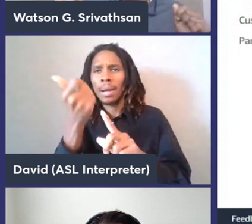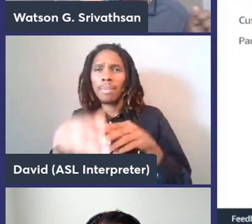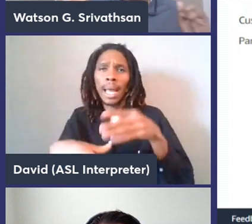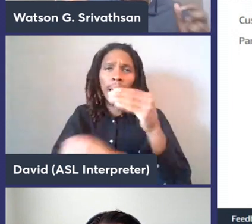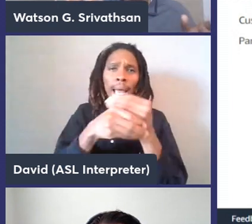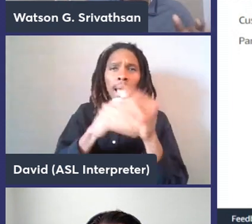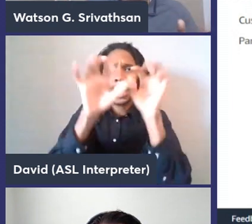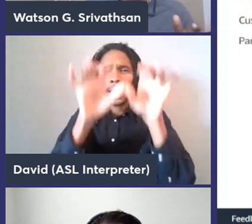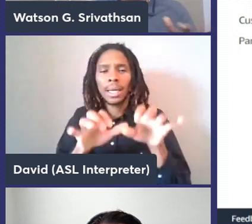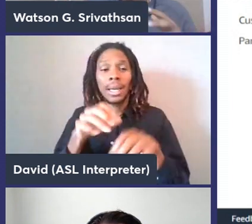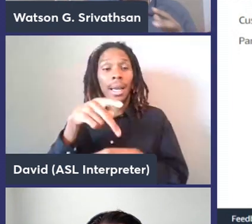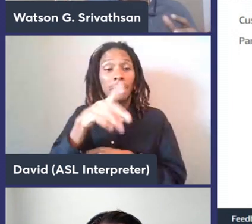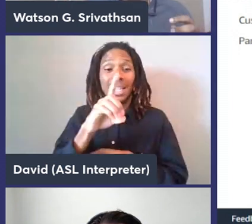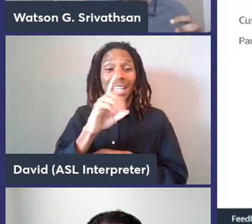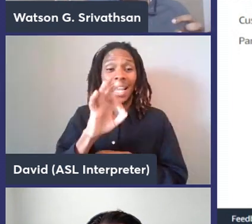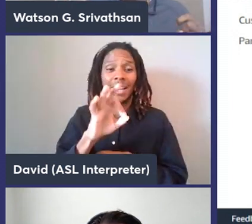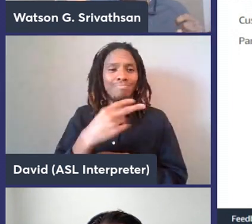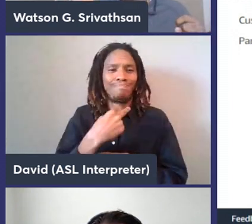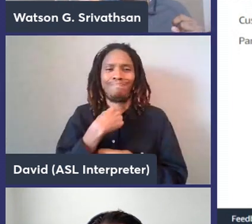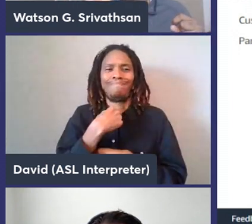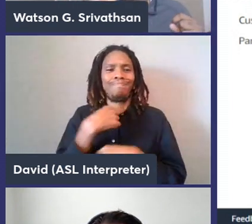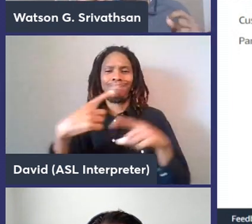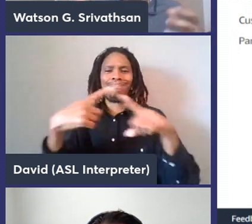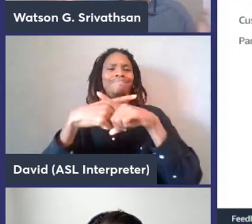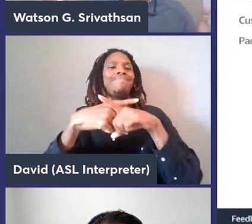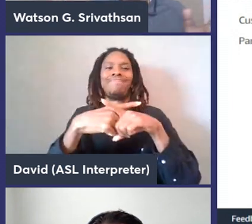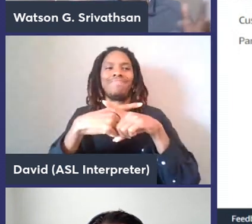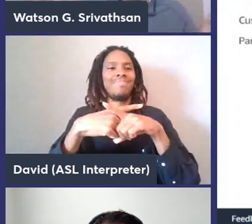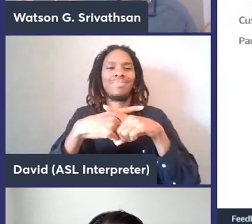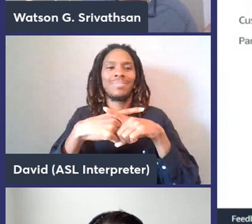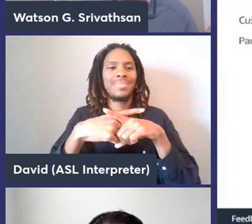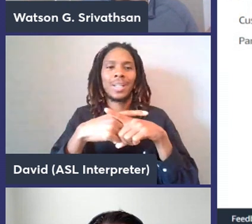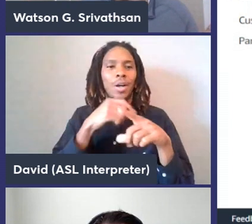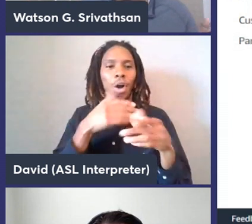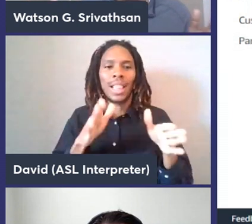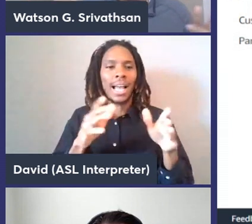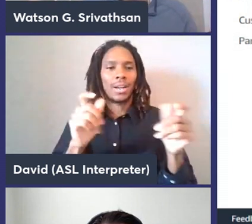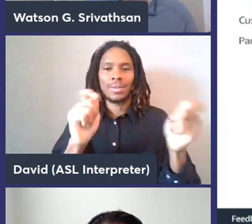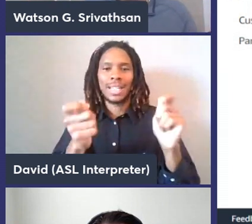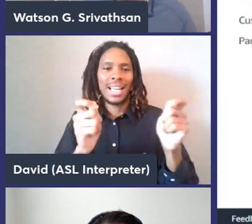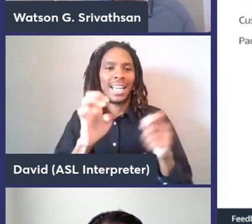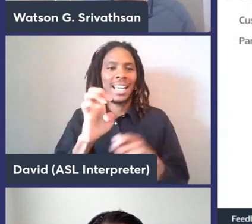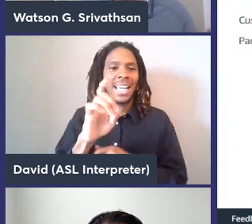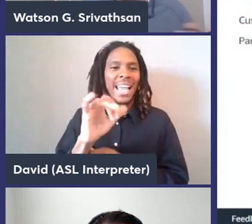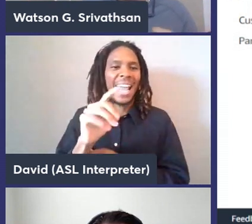and PDF does not lend for edits or post-edits, as we call it, after translation,